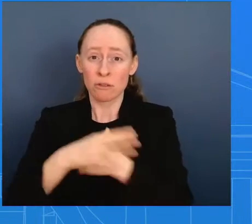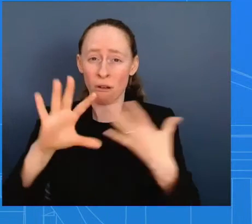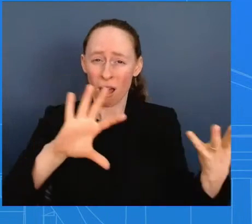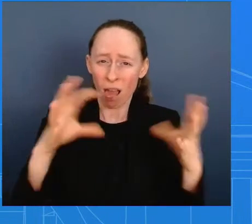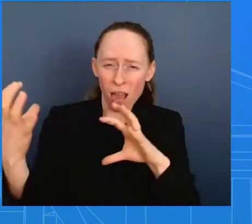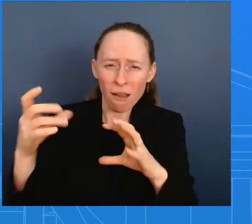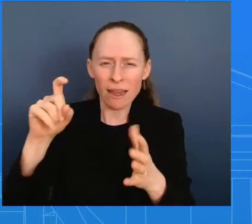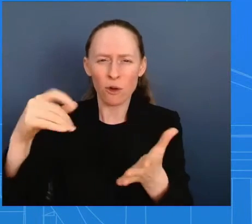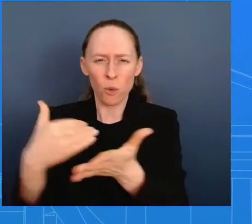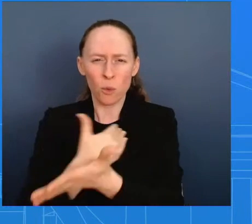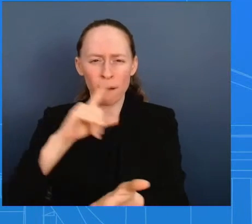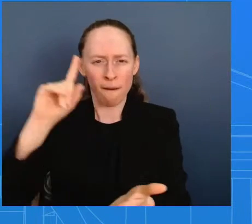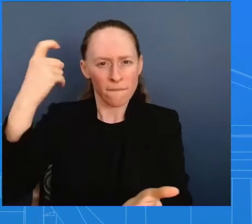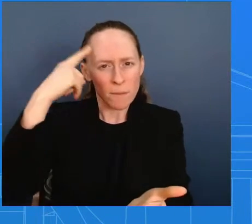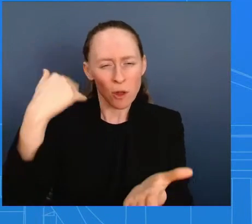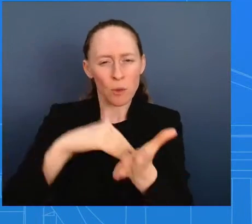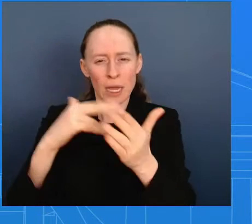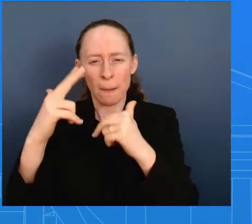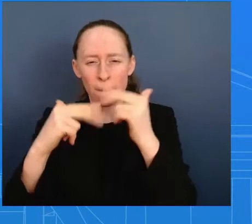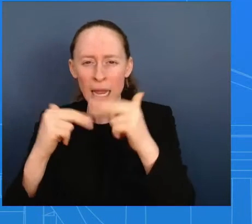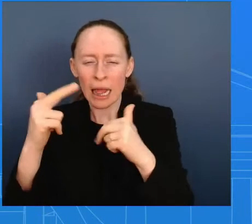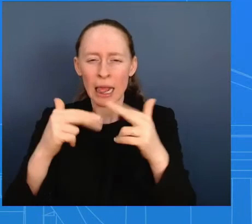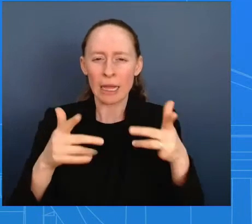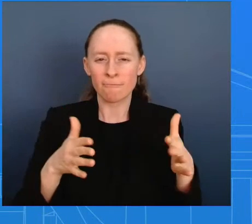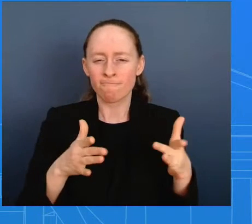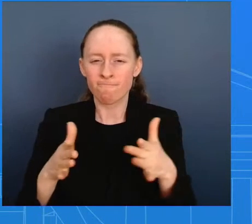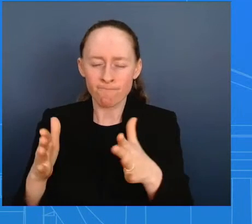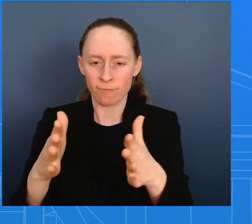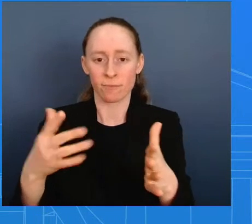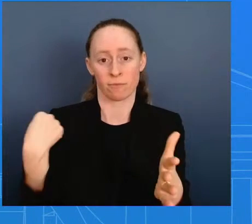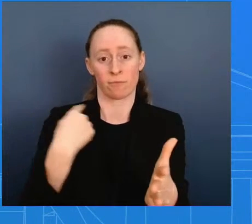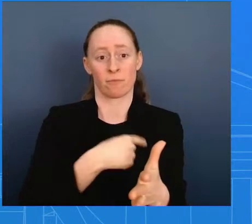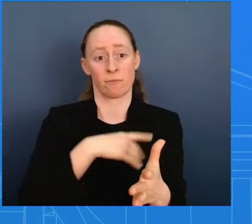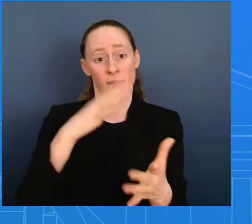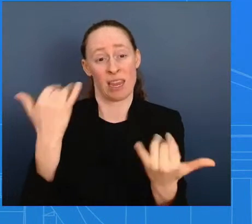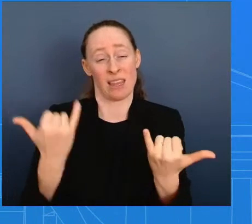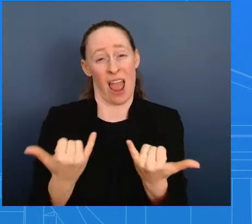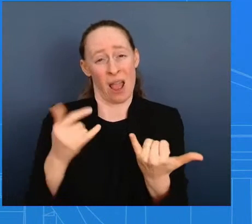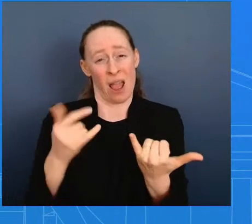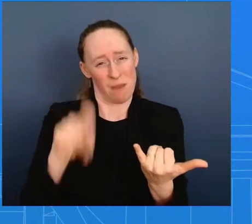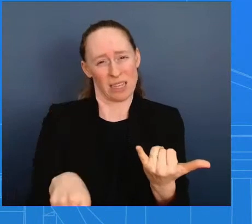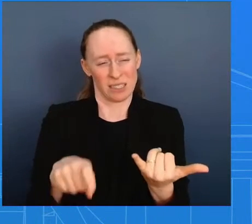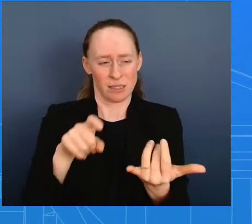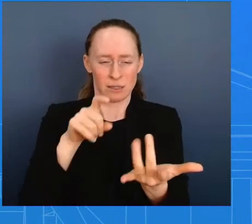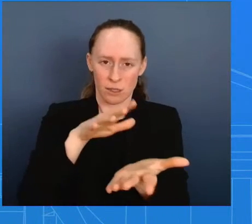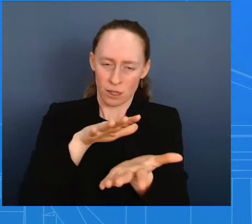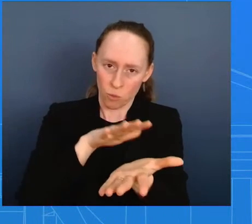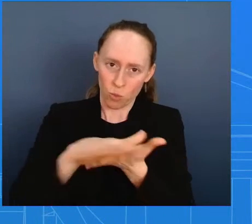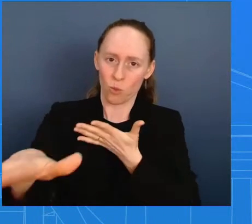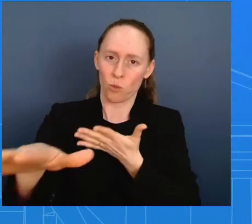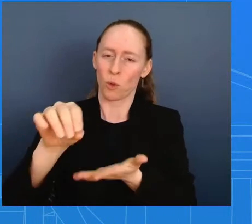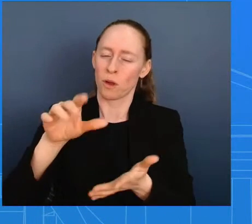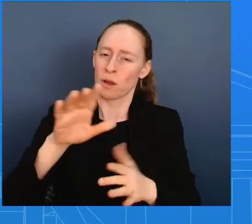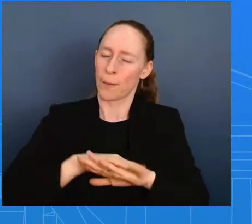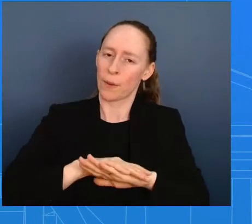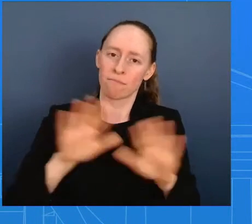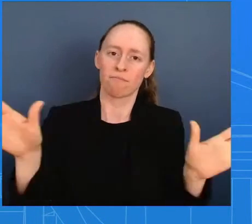and fully defeat a hardened, entrenched terrorist foe. And, yes, one of the risks of engaging